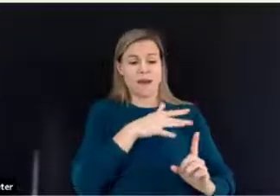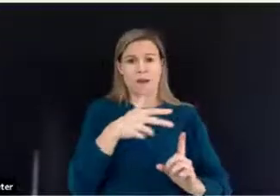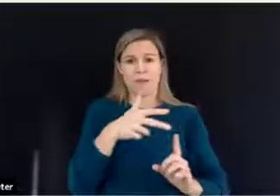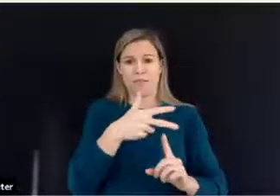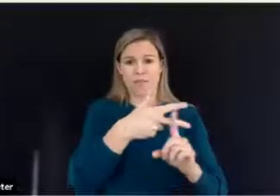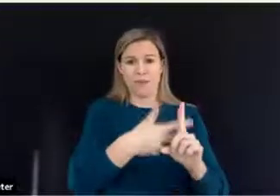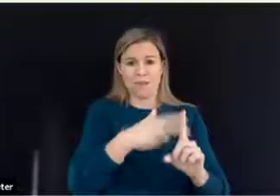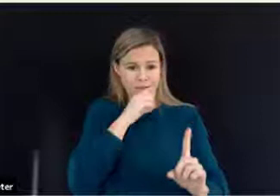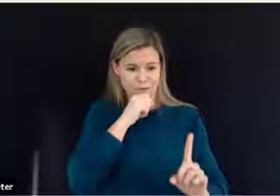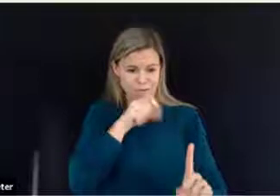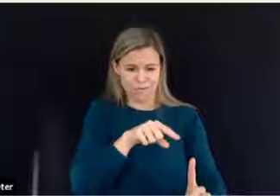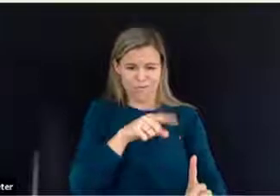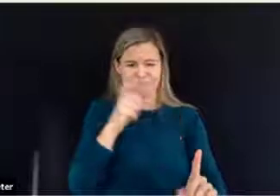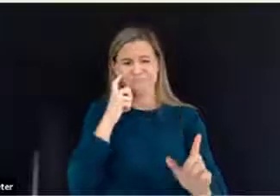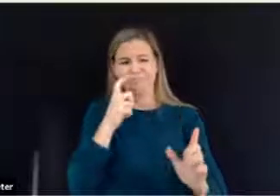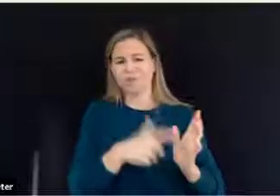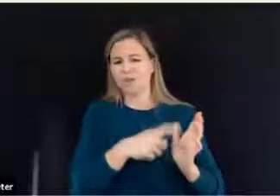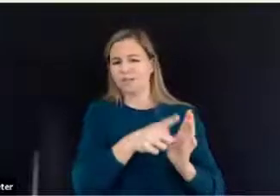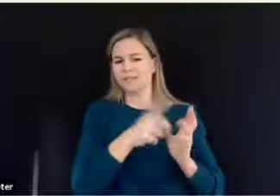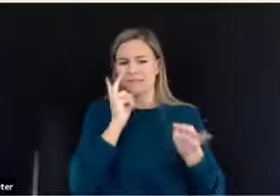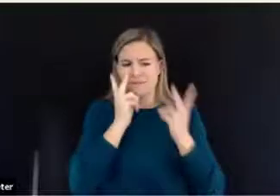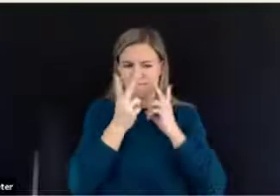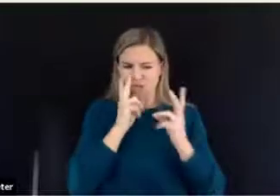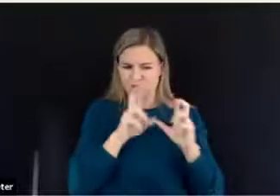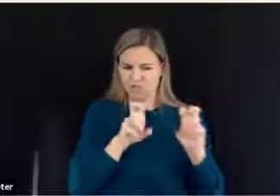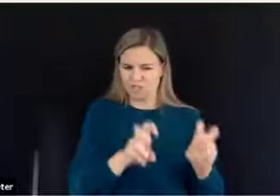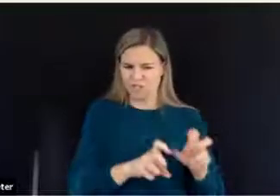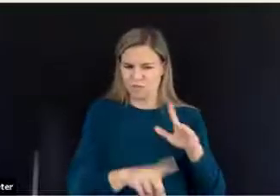He had surgery on his eyes by the age of six months.